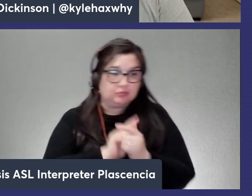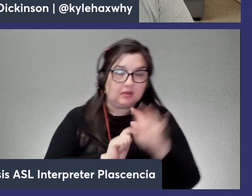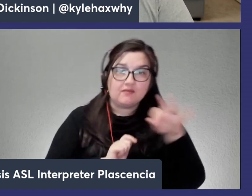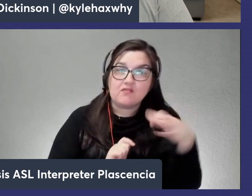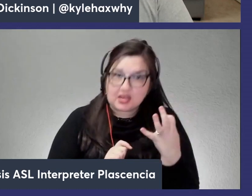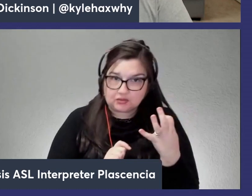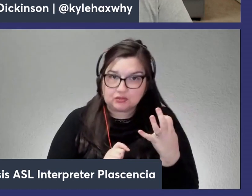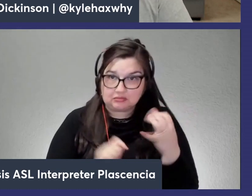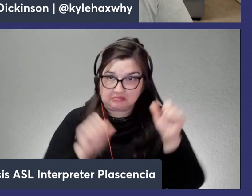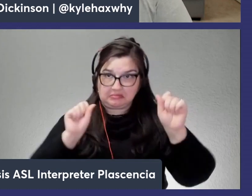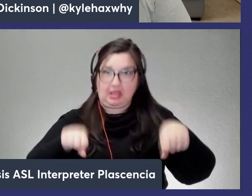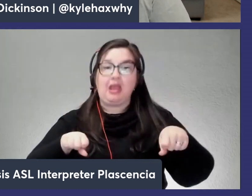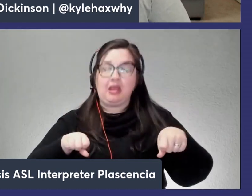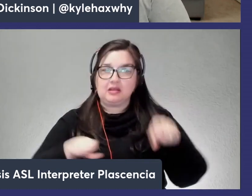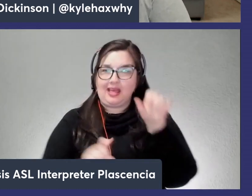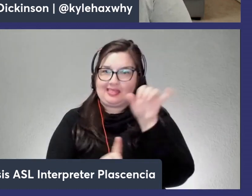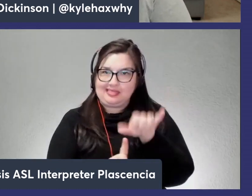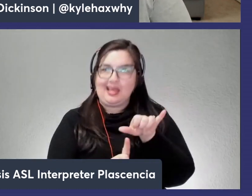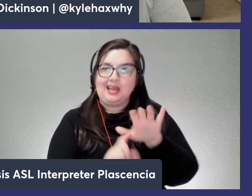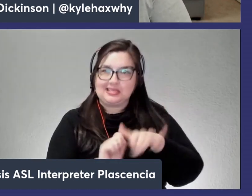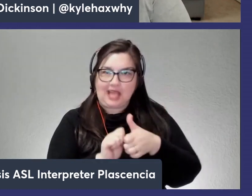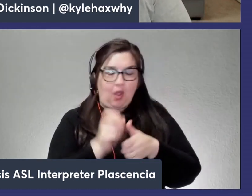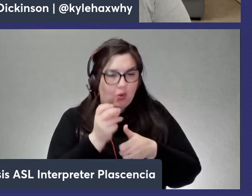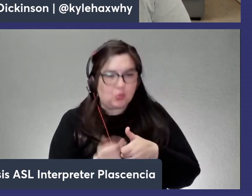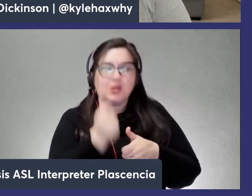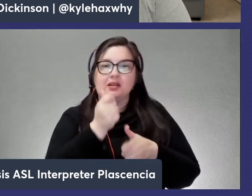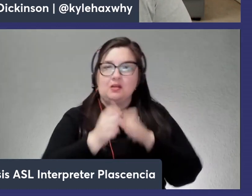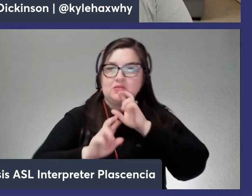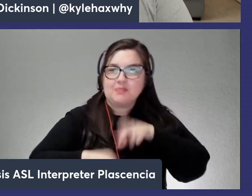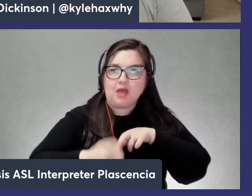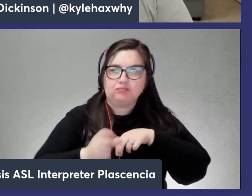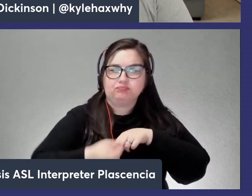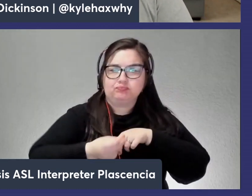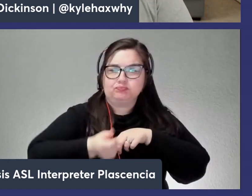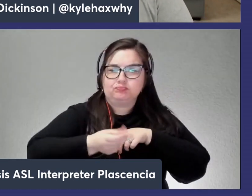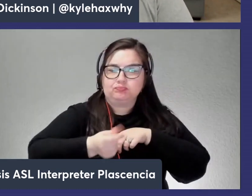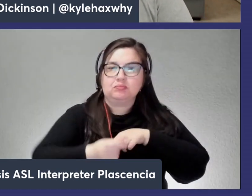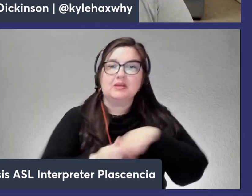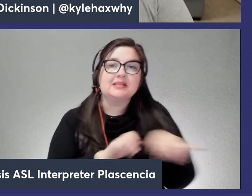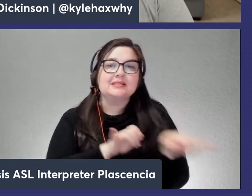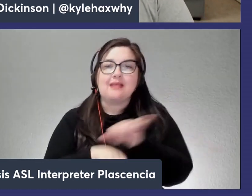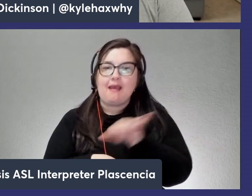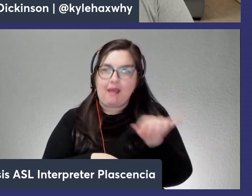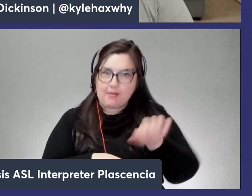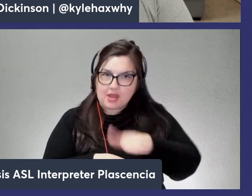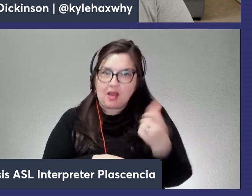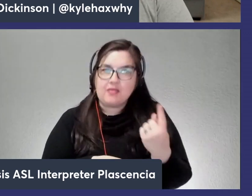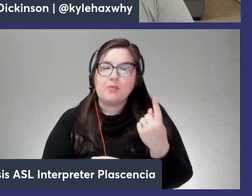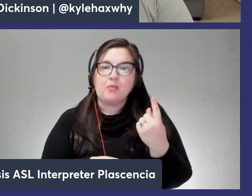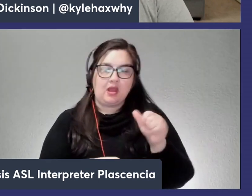so that's how quick the response is. Same way, Alexa has another tool called live translation